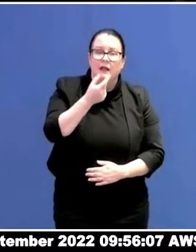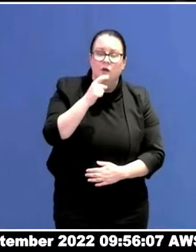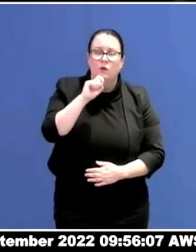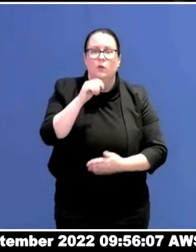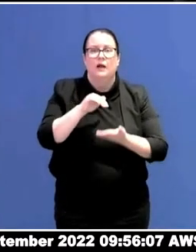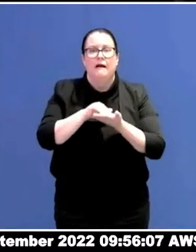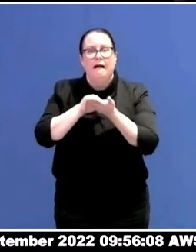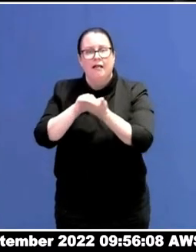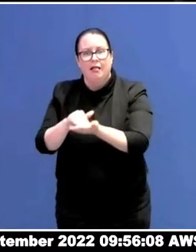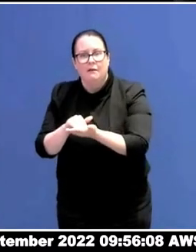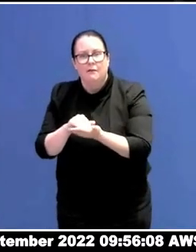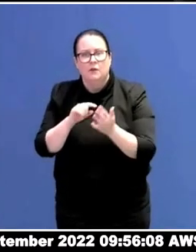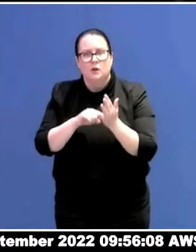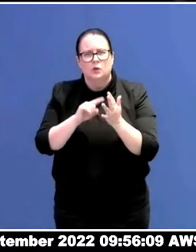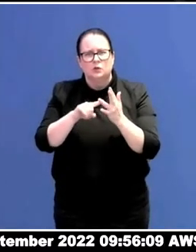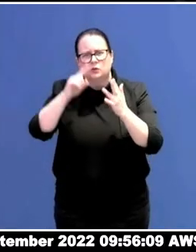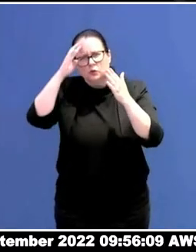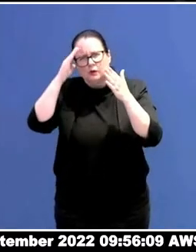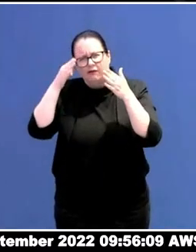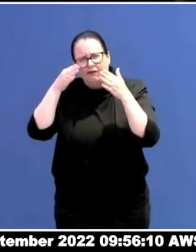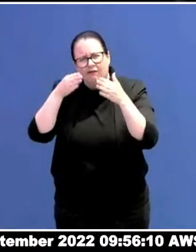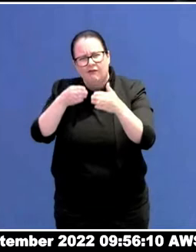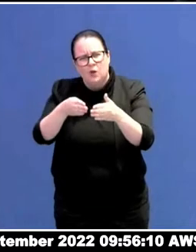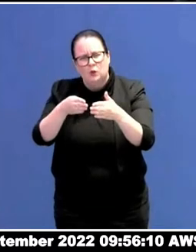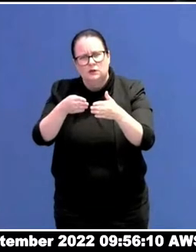him to focus on the task.